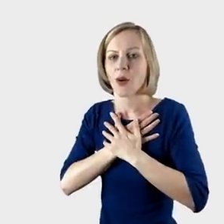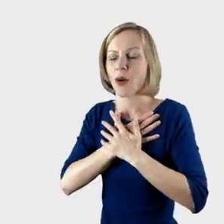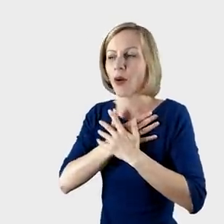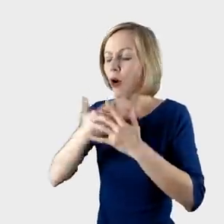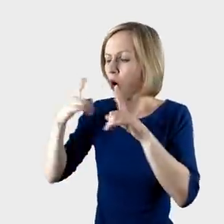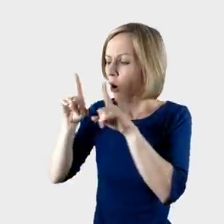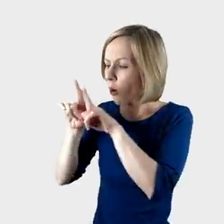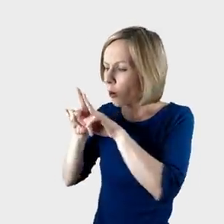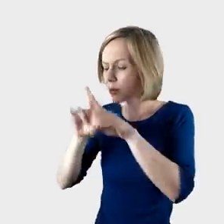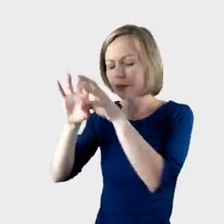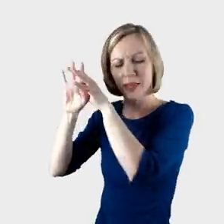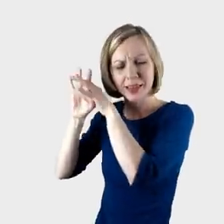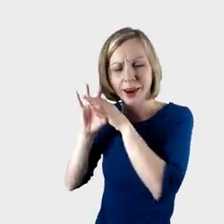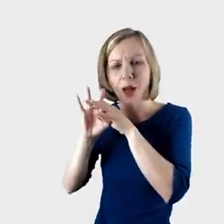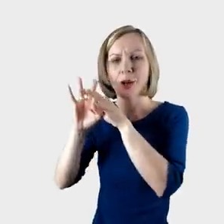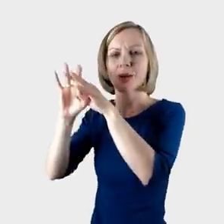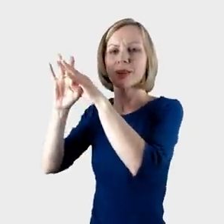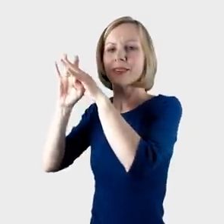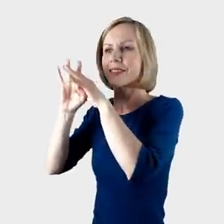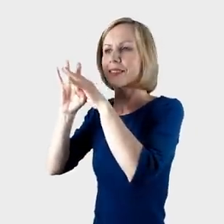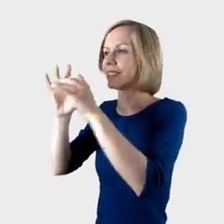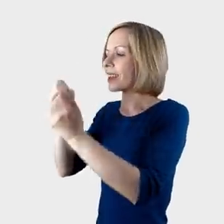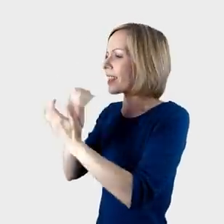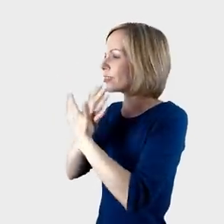Hold me close